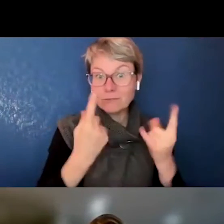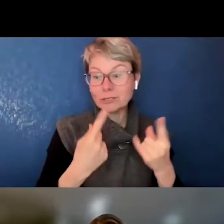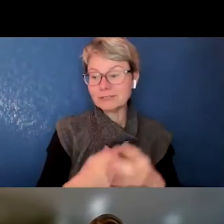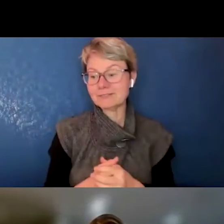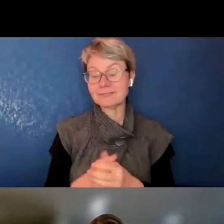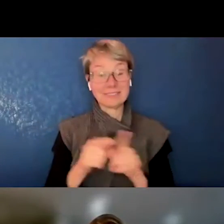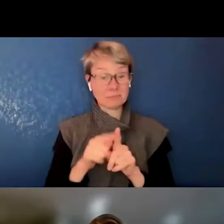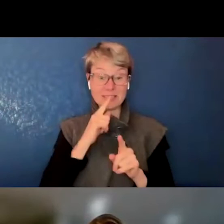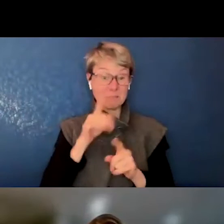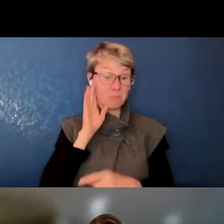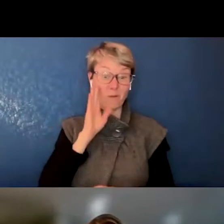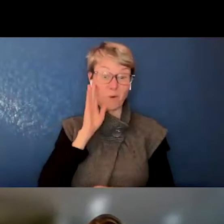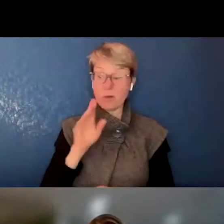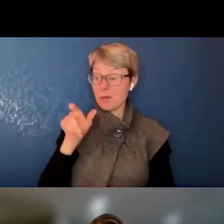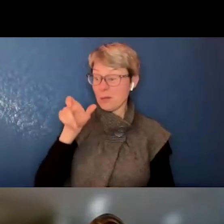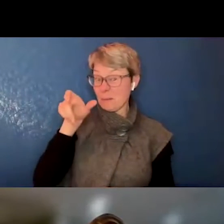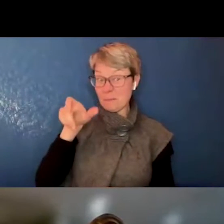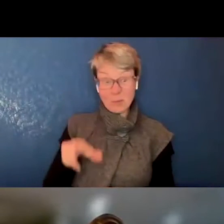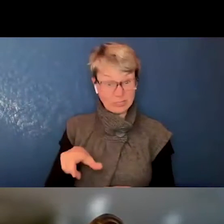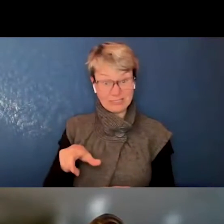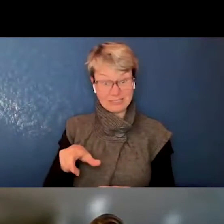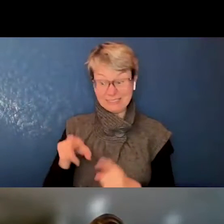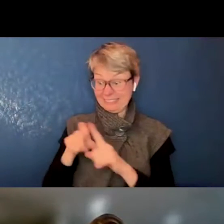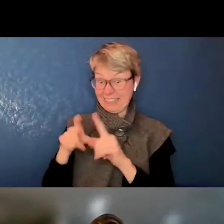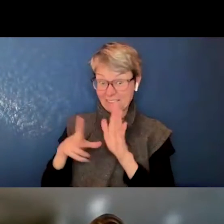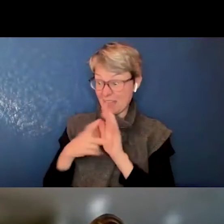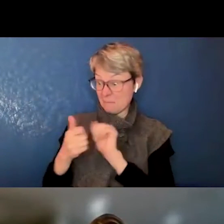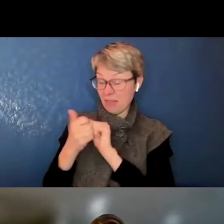able to leave that situation they might not have been able to deal with all these other issues that